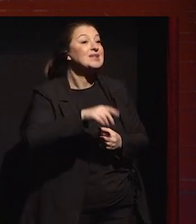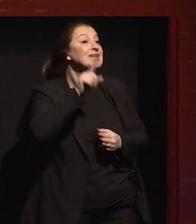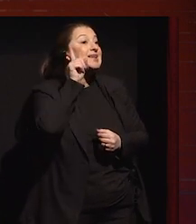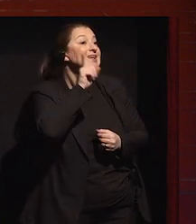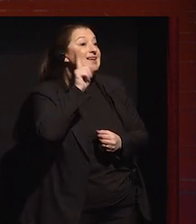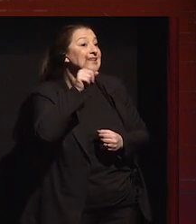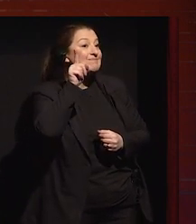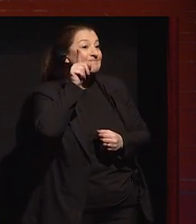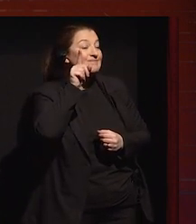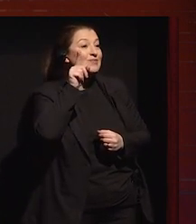where's Esra